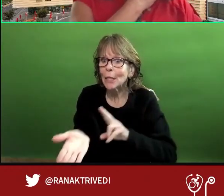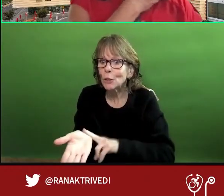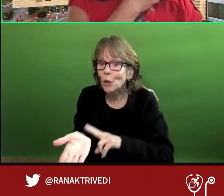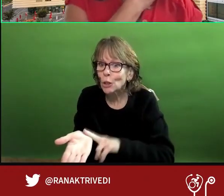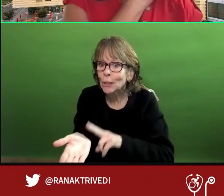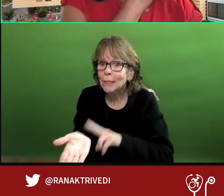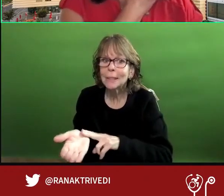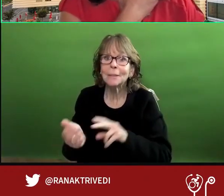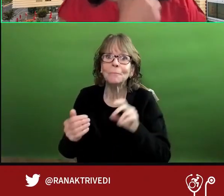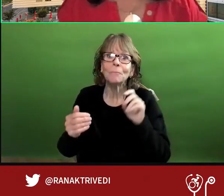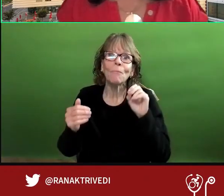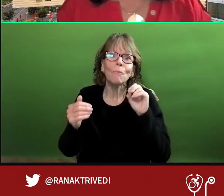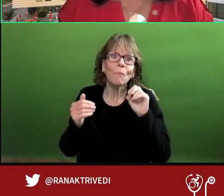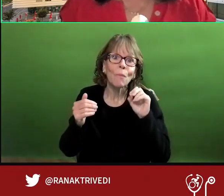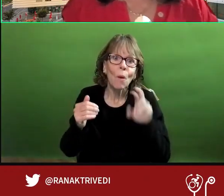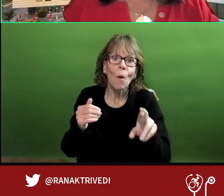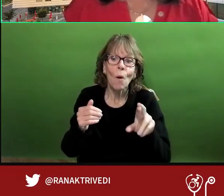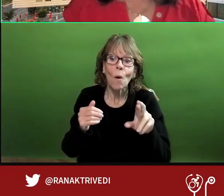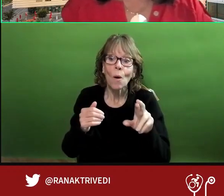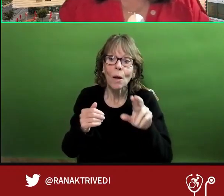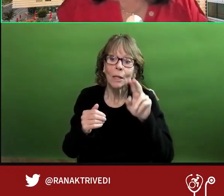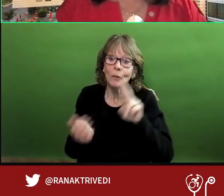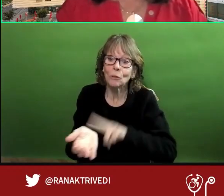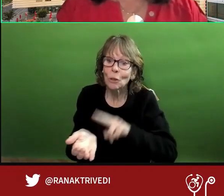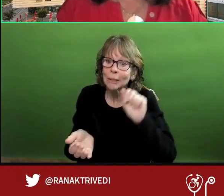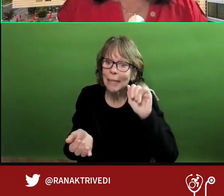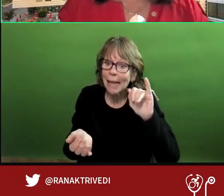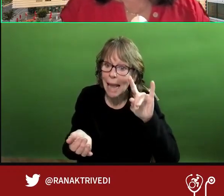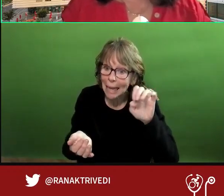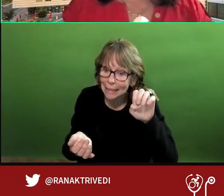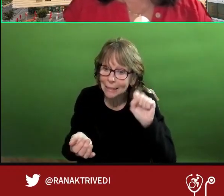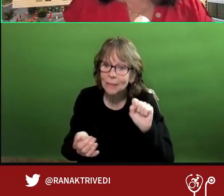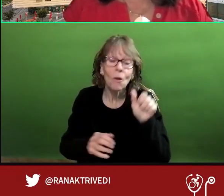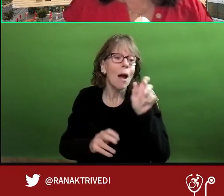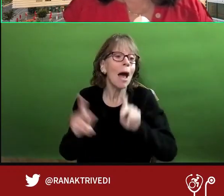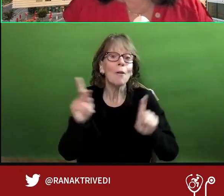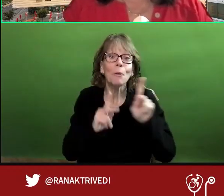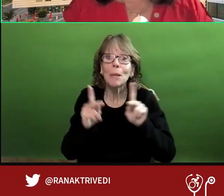home health care, or people who might be receiving care in specialized facilities